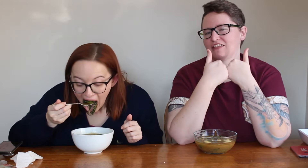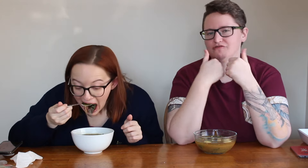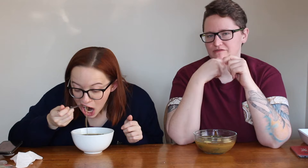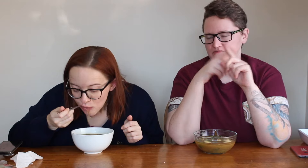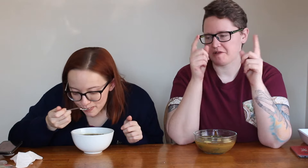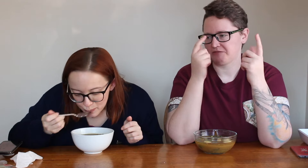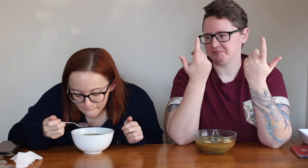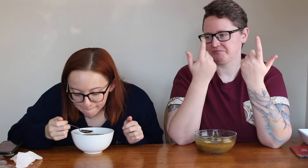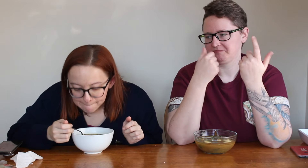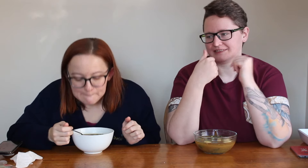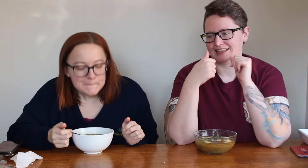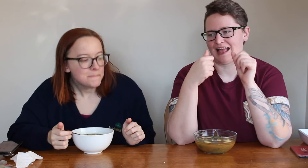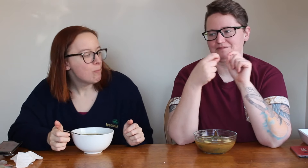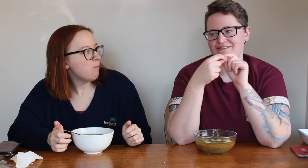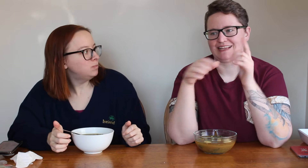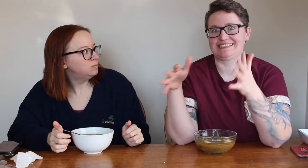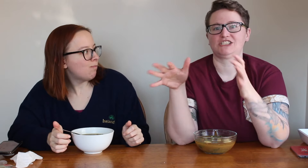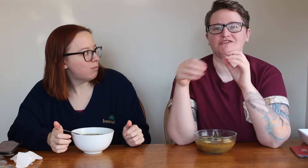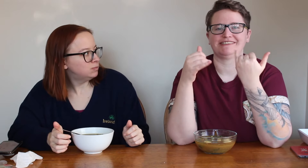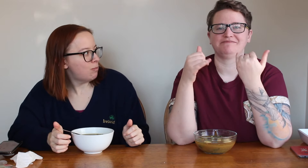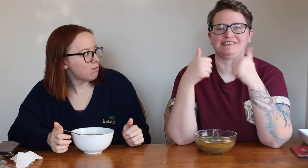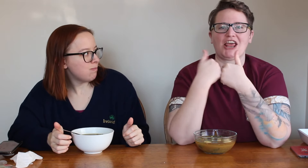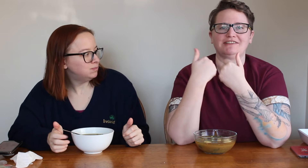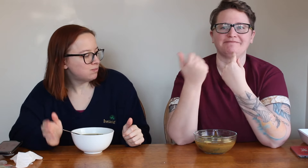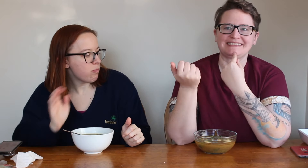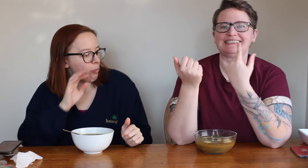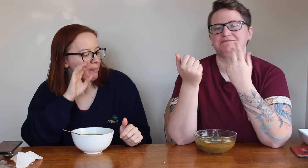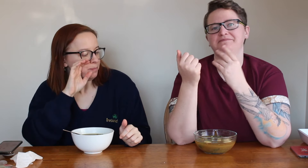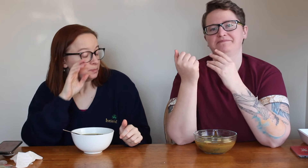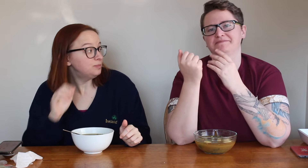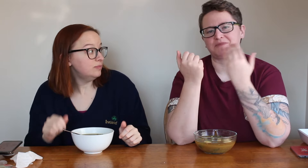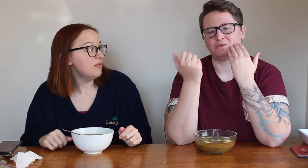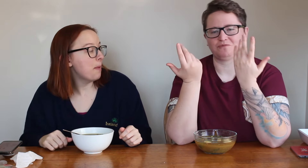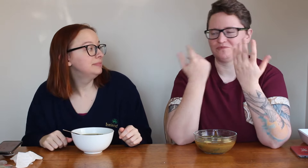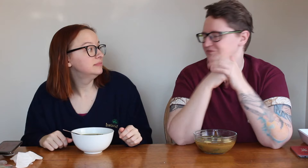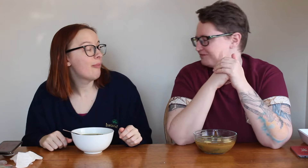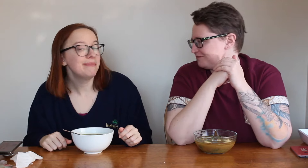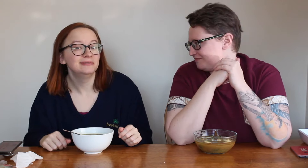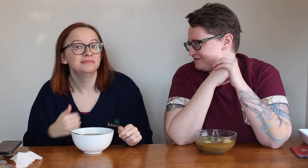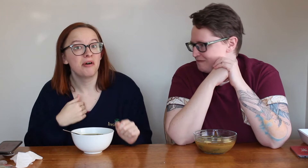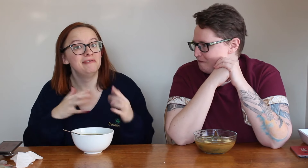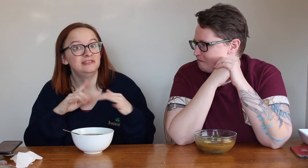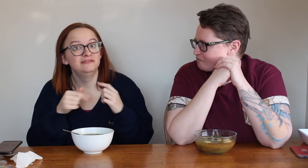I mean I trust her to take care of him throughout the day and it was fine. It was more just Me feeling disconnected from what